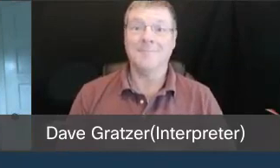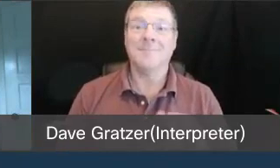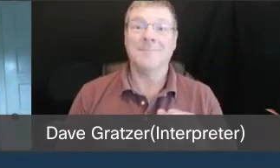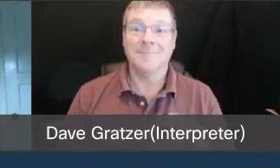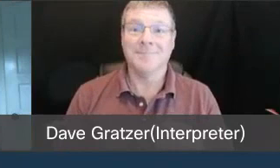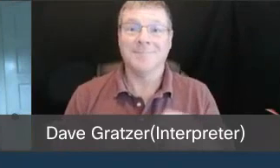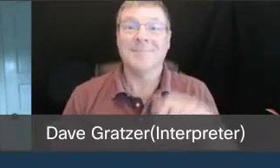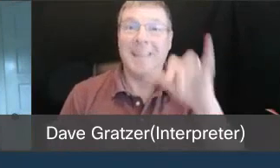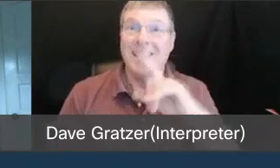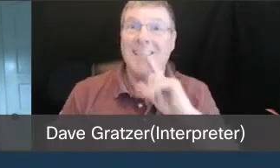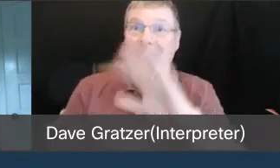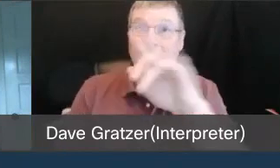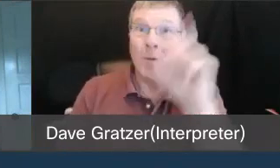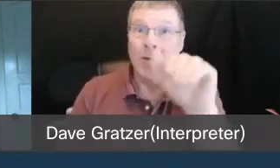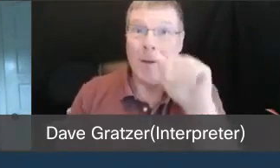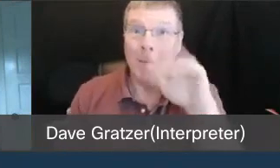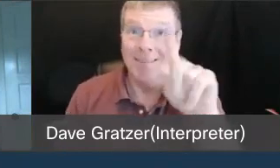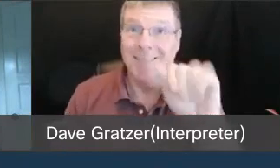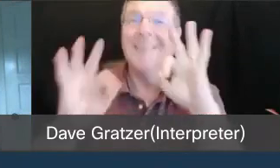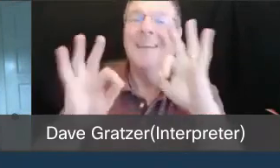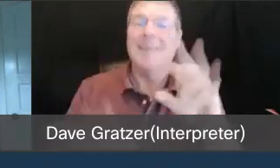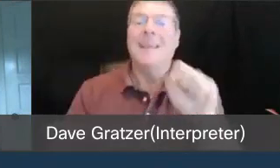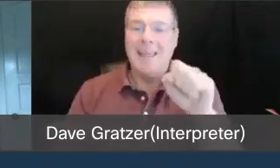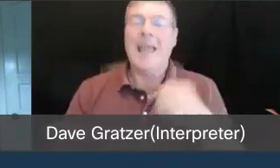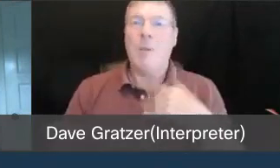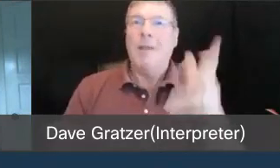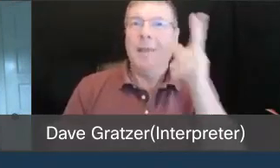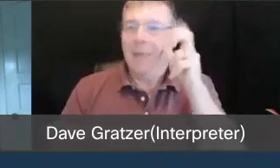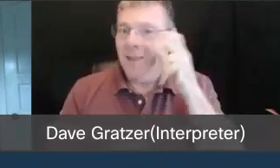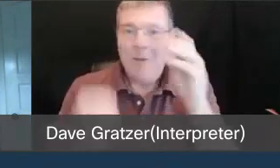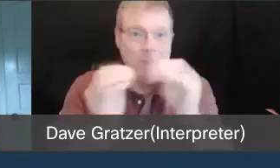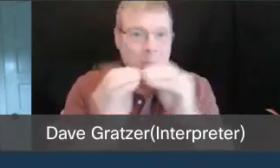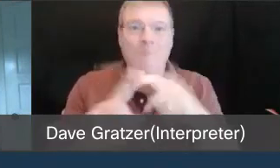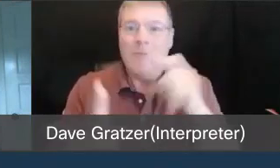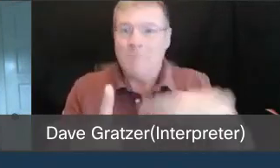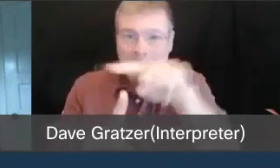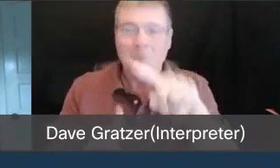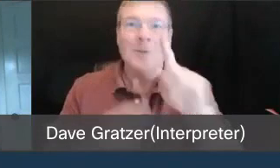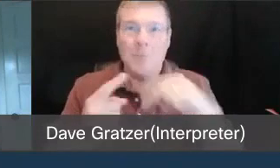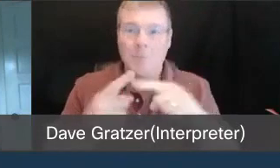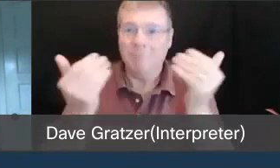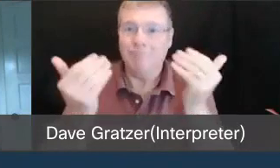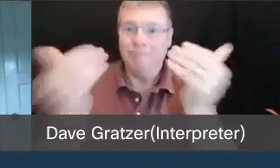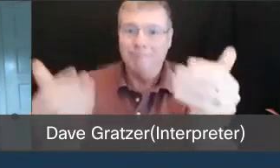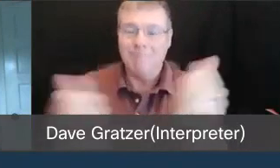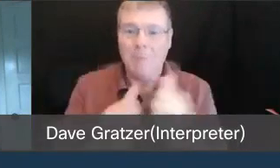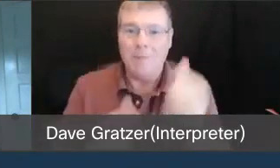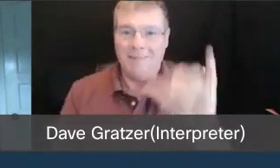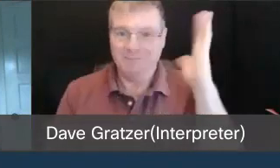Perfect, Kerry. Thank you, . I can't wait to hear more from you as we go on with our presentation.